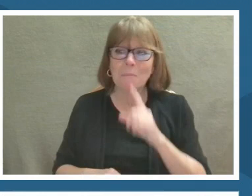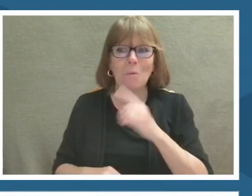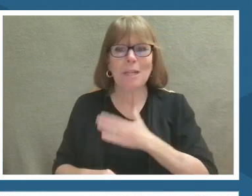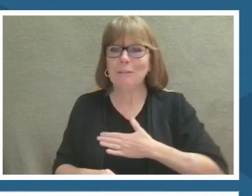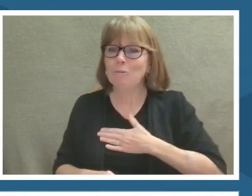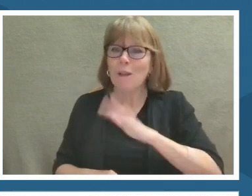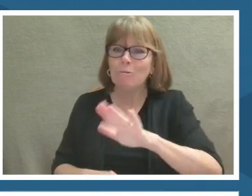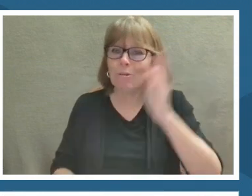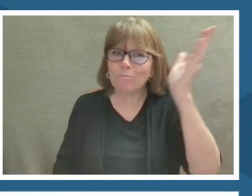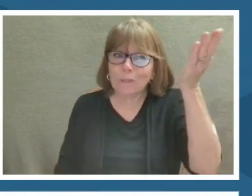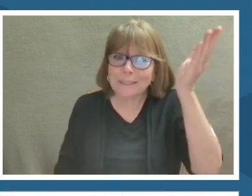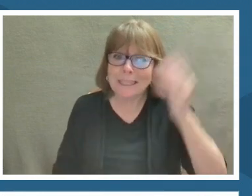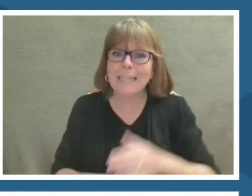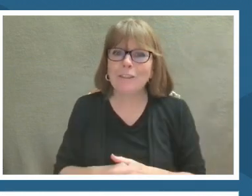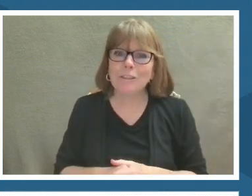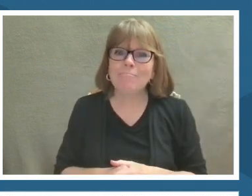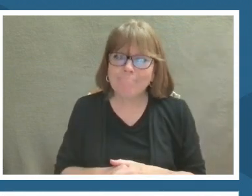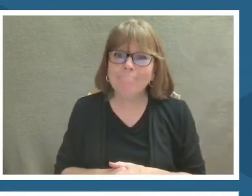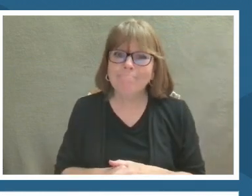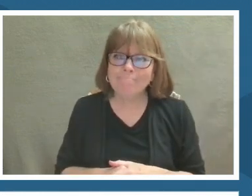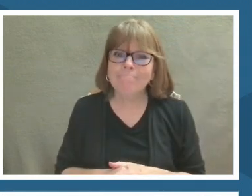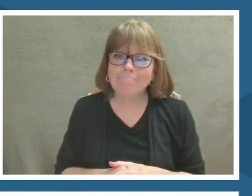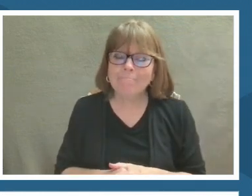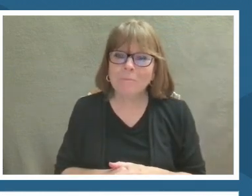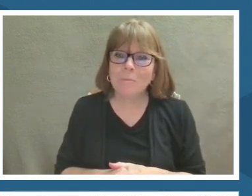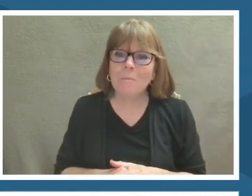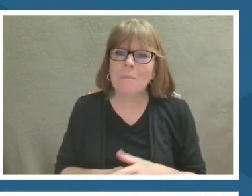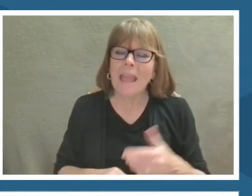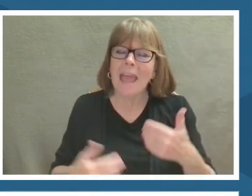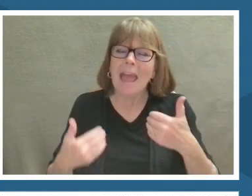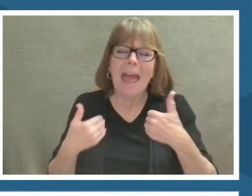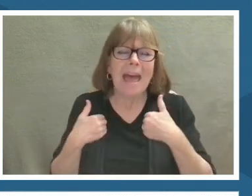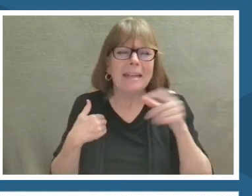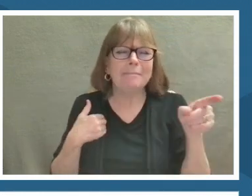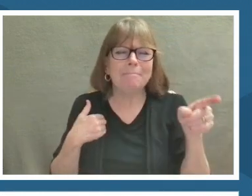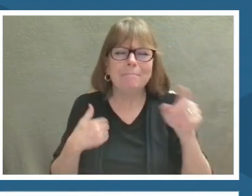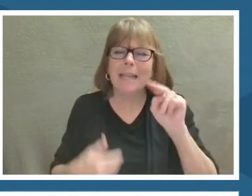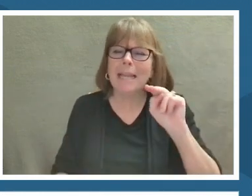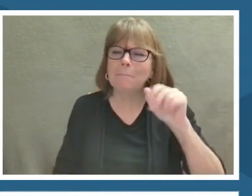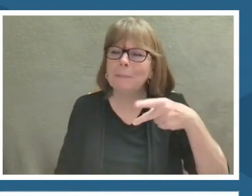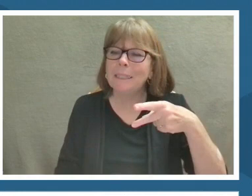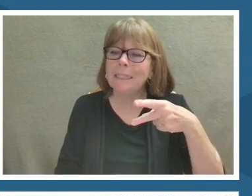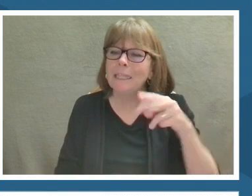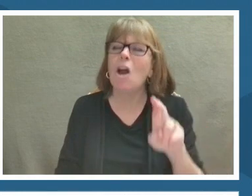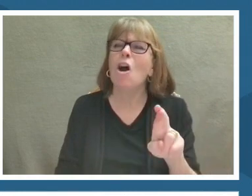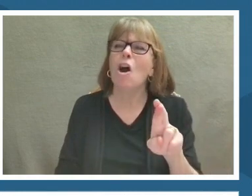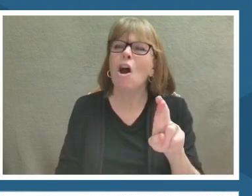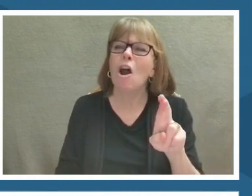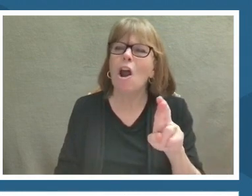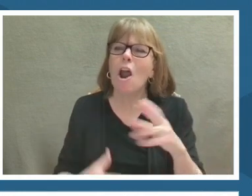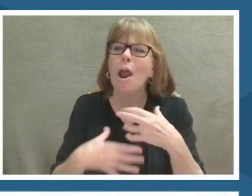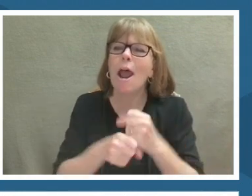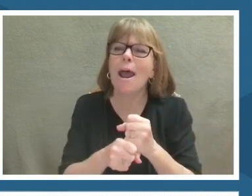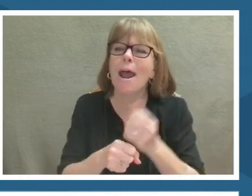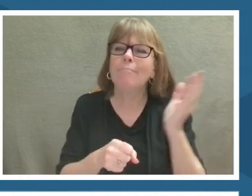listened to a um npr uh brief the other day and they were